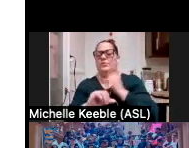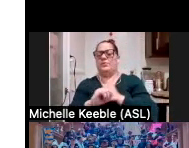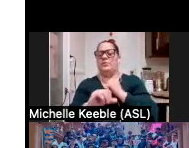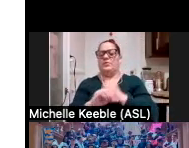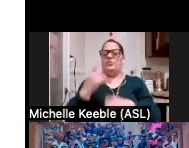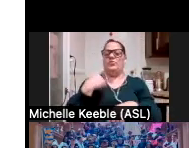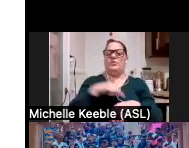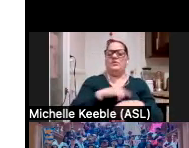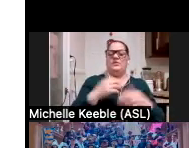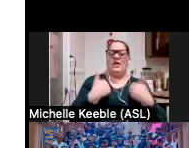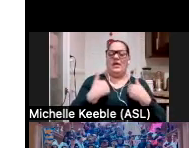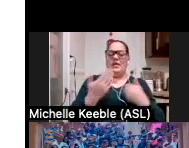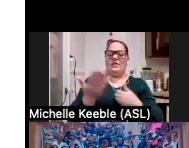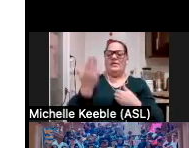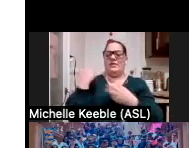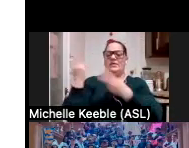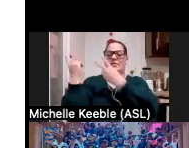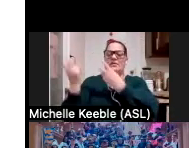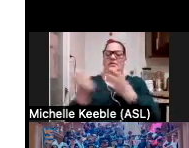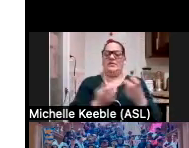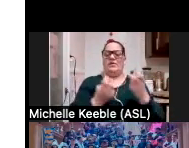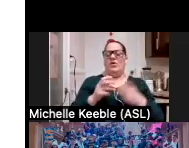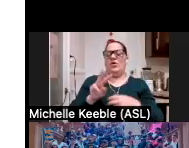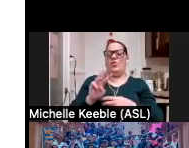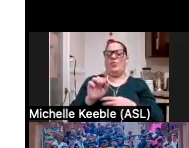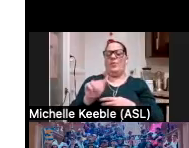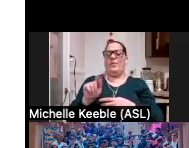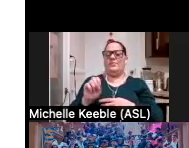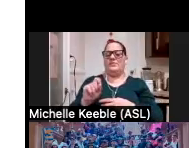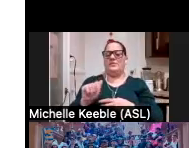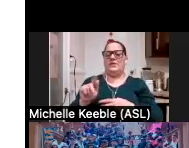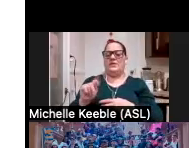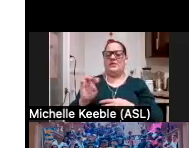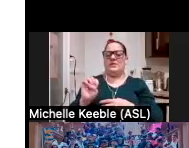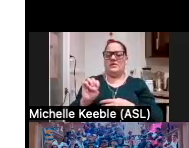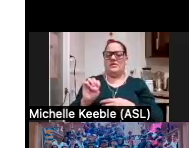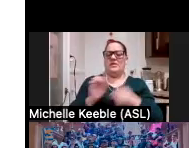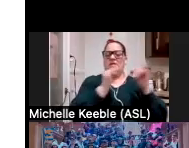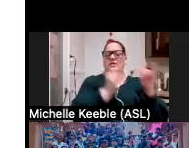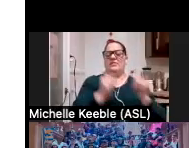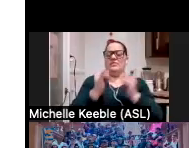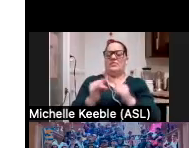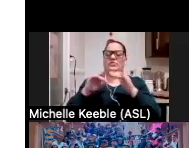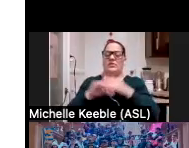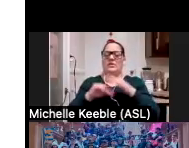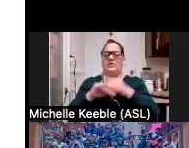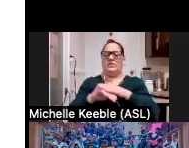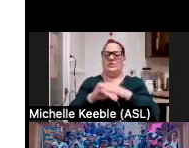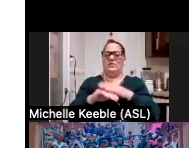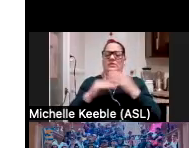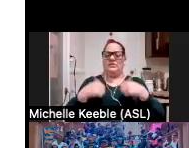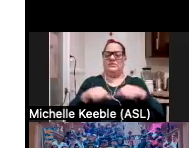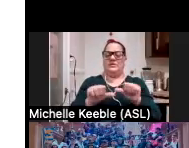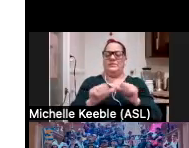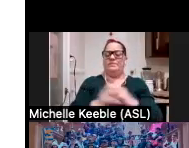Perfect database on our website and individuals are able to access that currently still. Um,